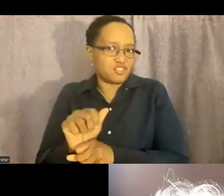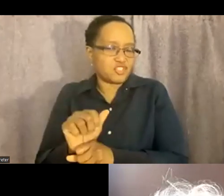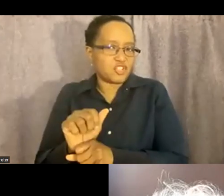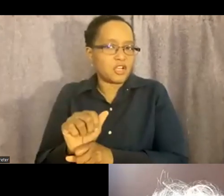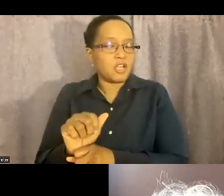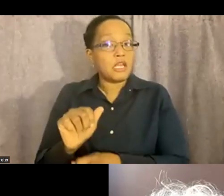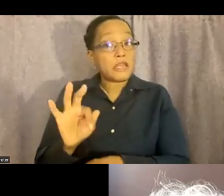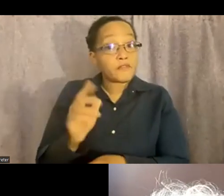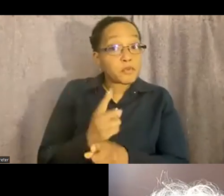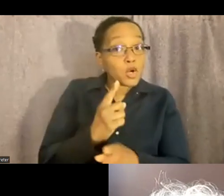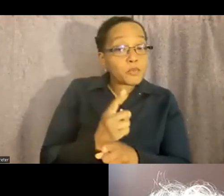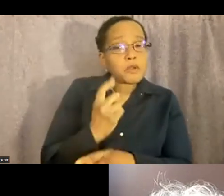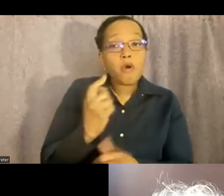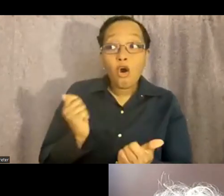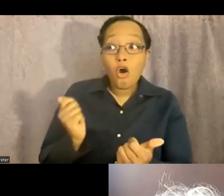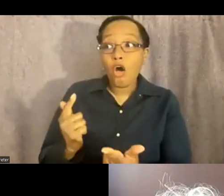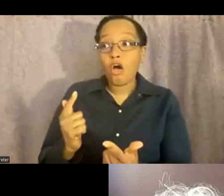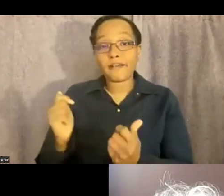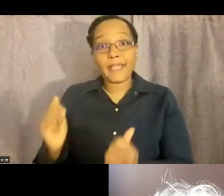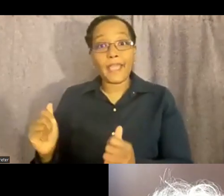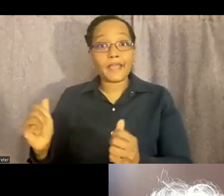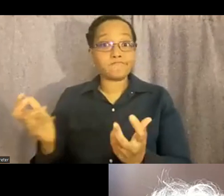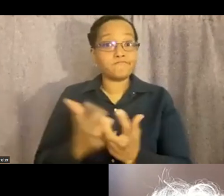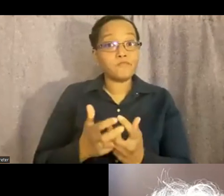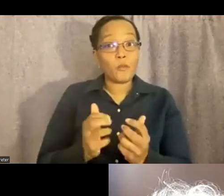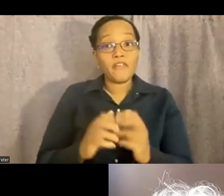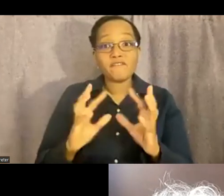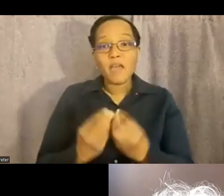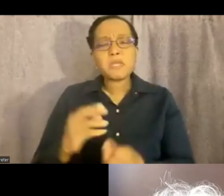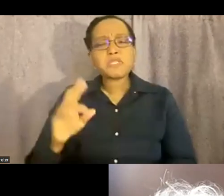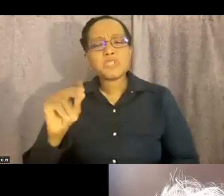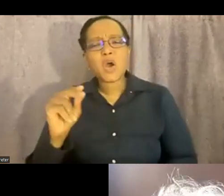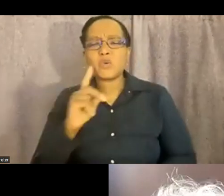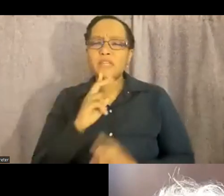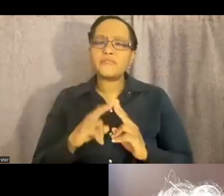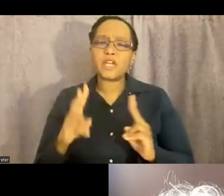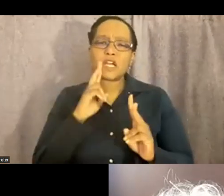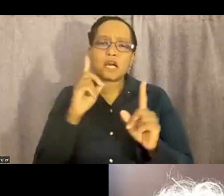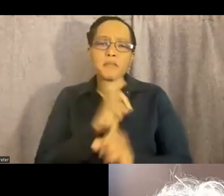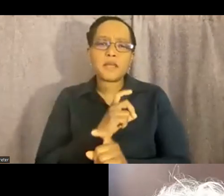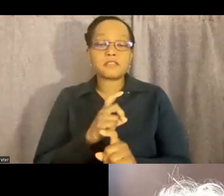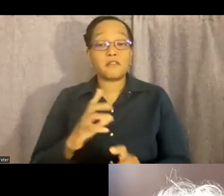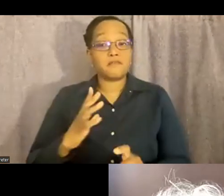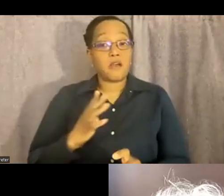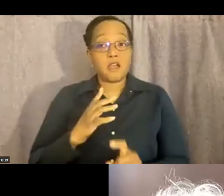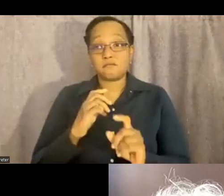It is not a one shoe fits all anywhere, it is complex but life is complicated, let's